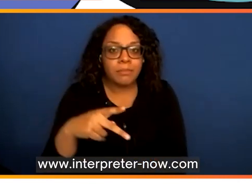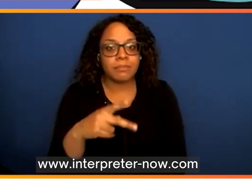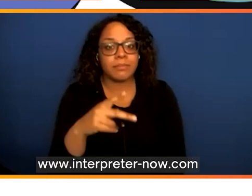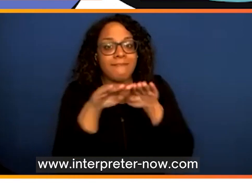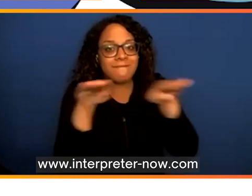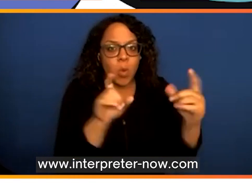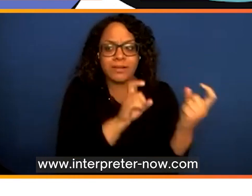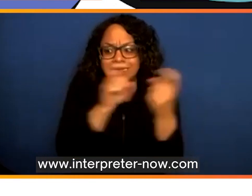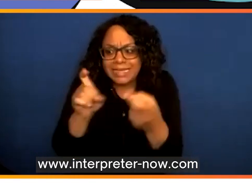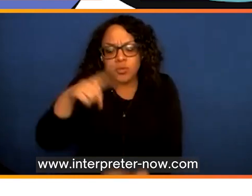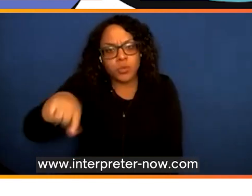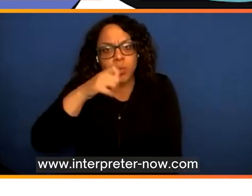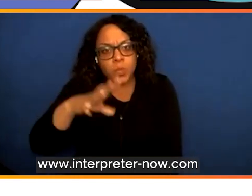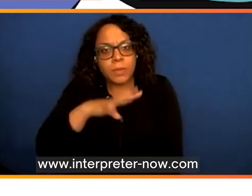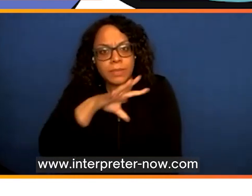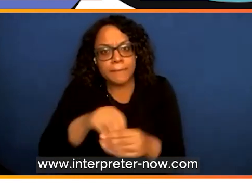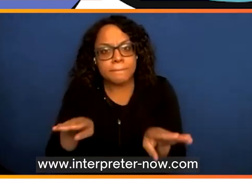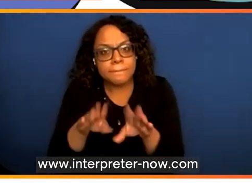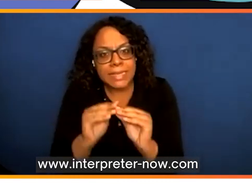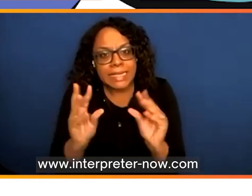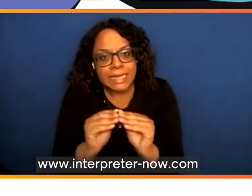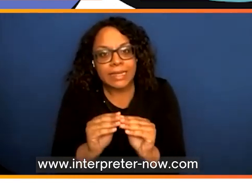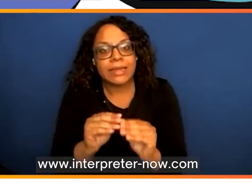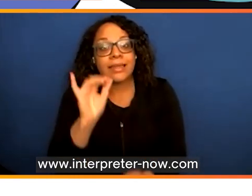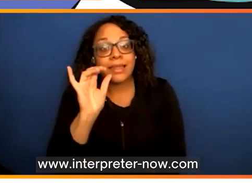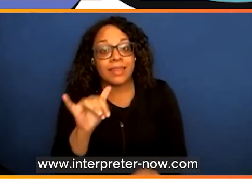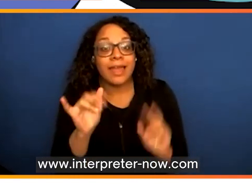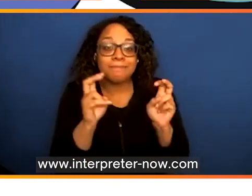and standing up and speaking up, and simply giving the floor to other women in meetings,